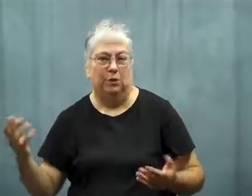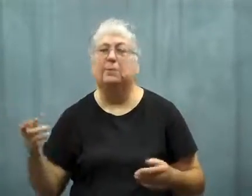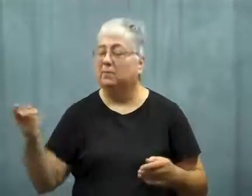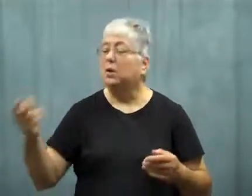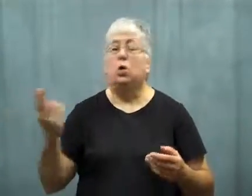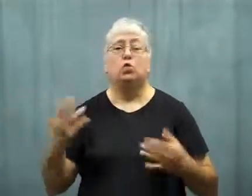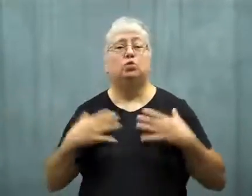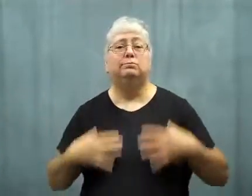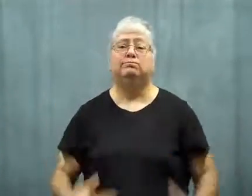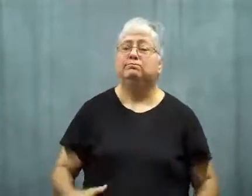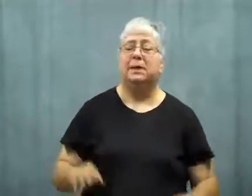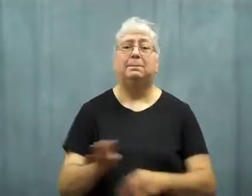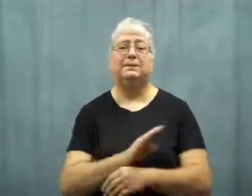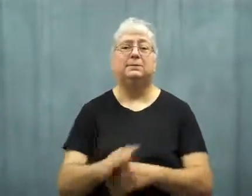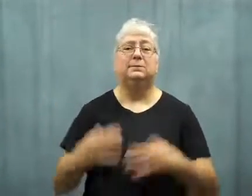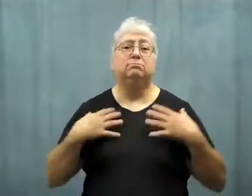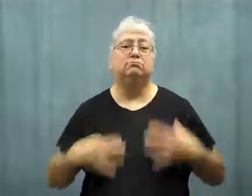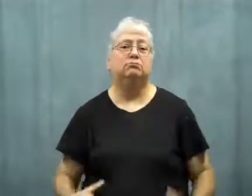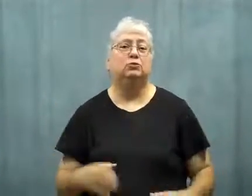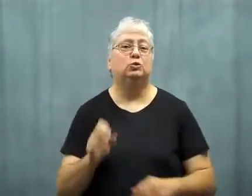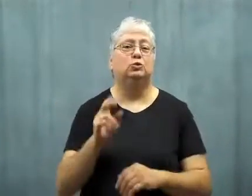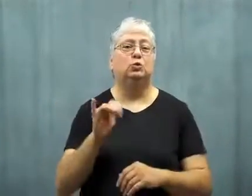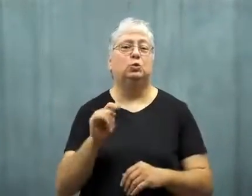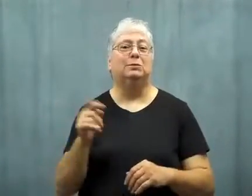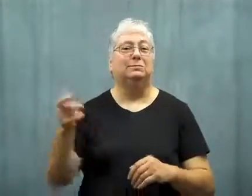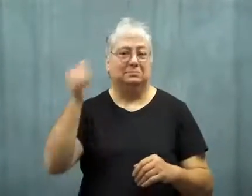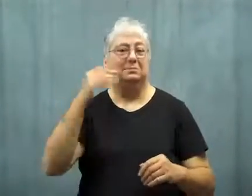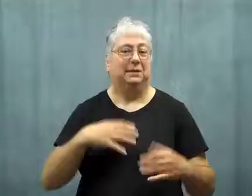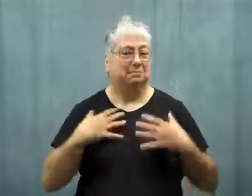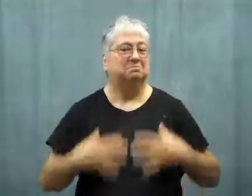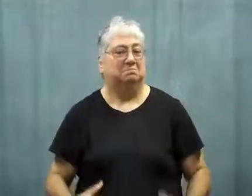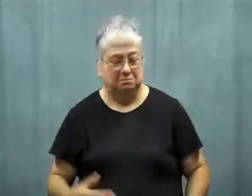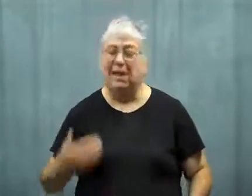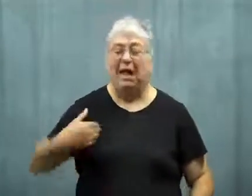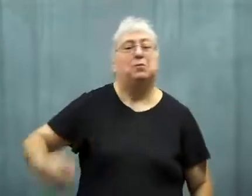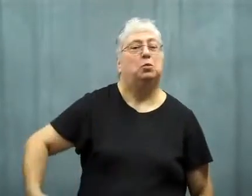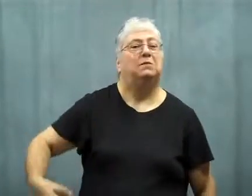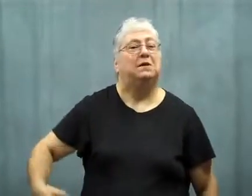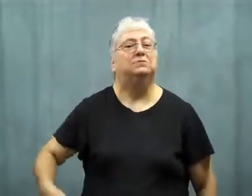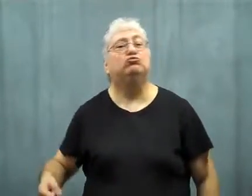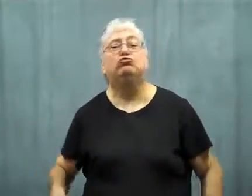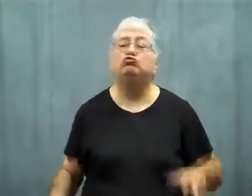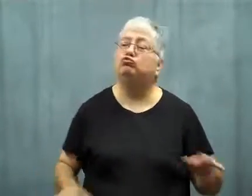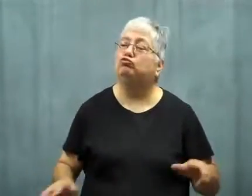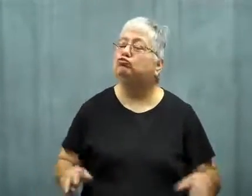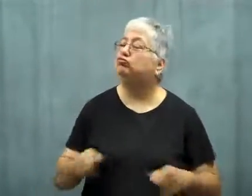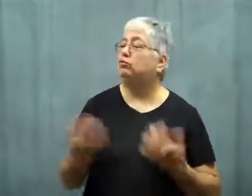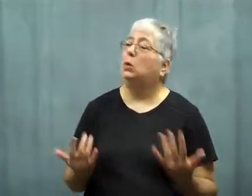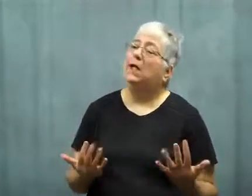He was dressed in a business suit and carried a briefcase.